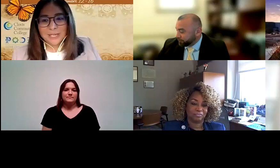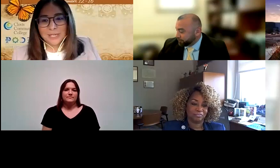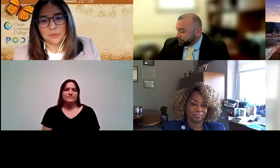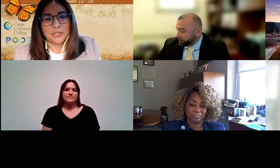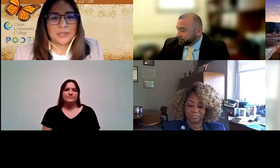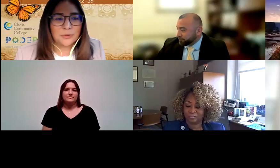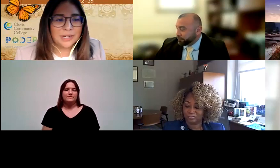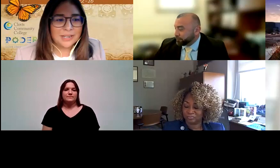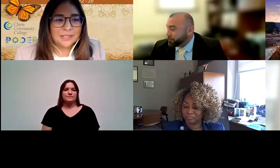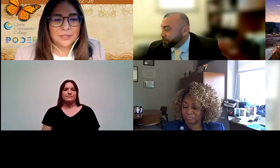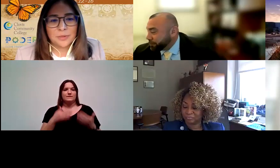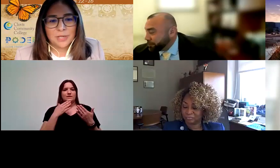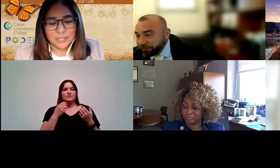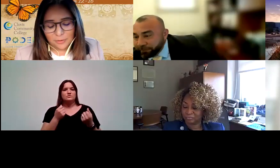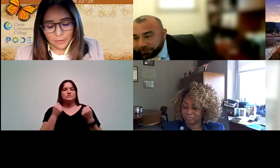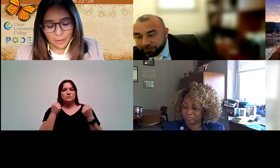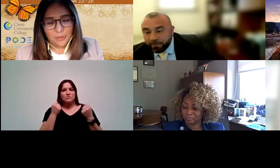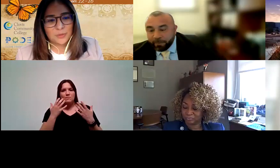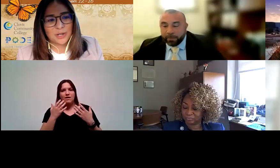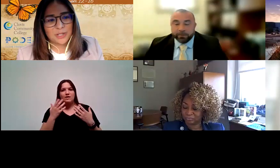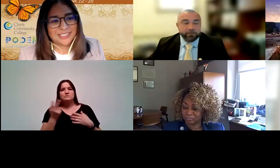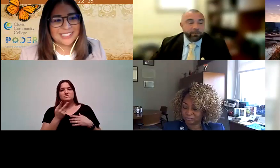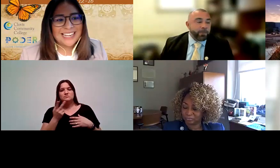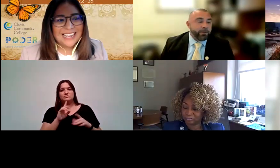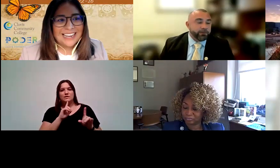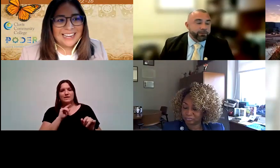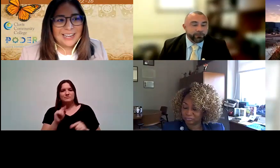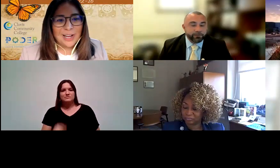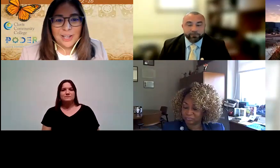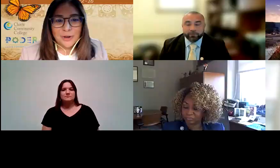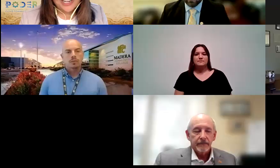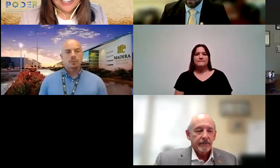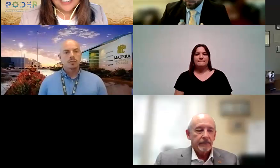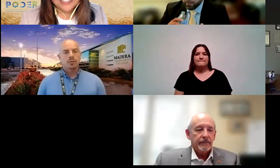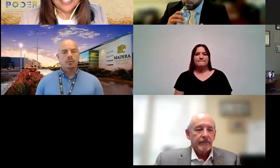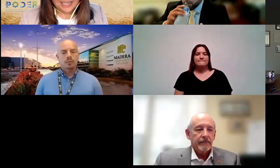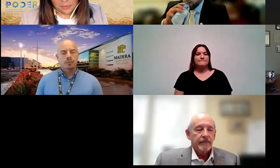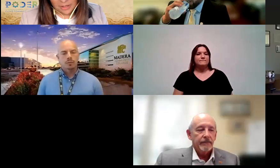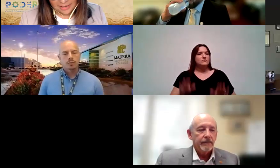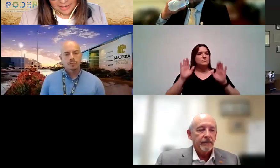Thank you so much, Dr. Reyna and Dr. Pimentel, for your responses. A lot of great ideas came with it.